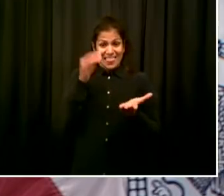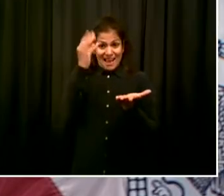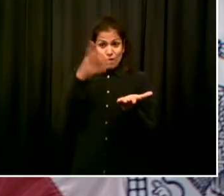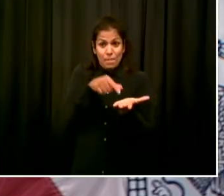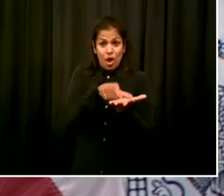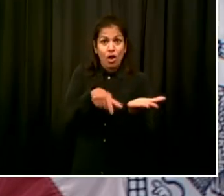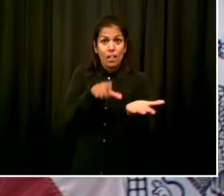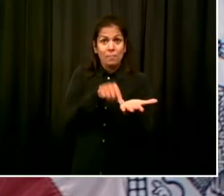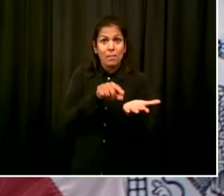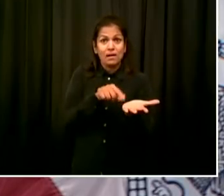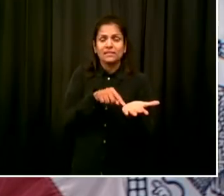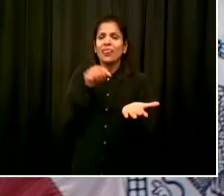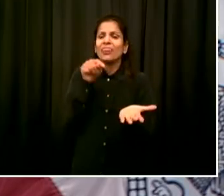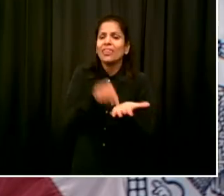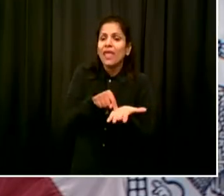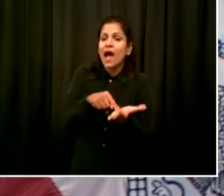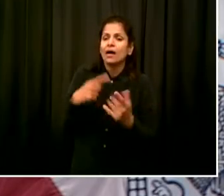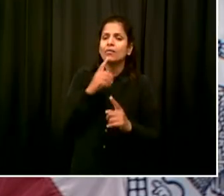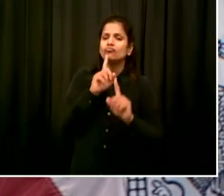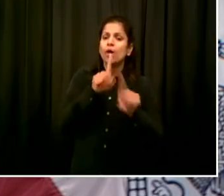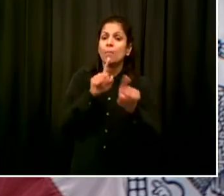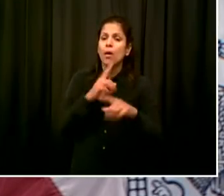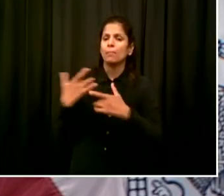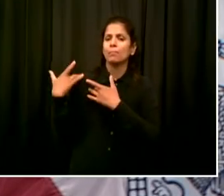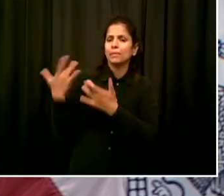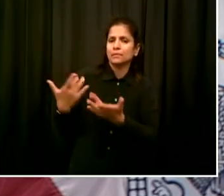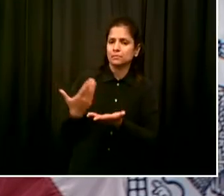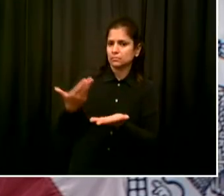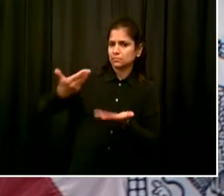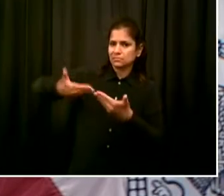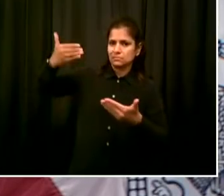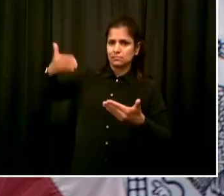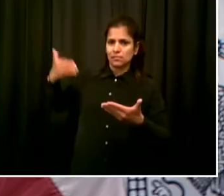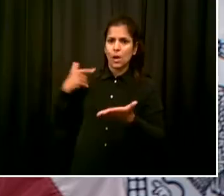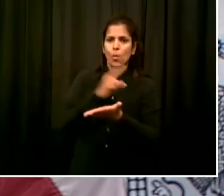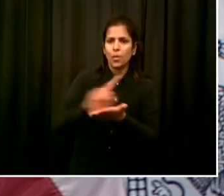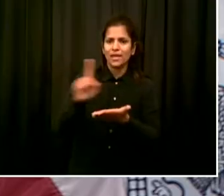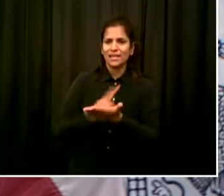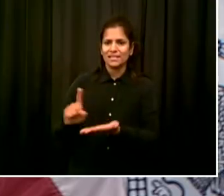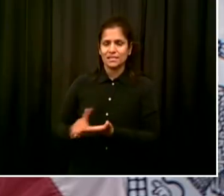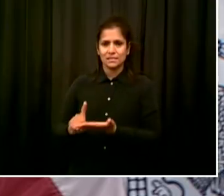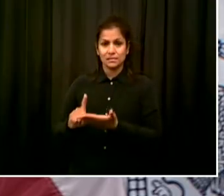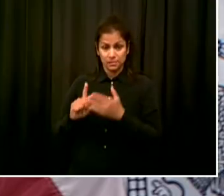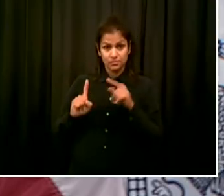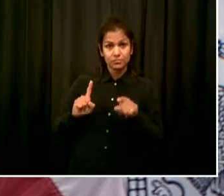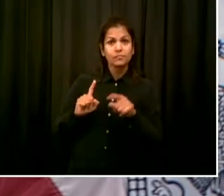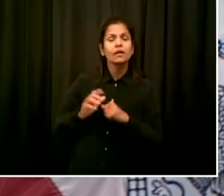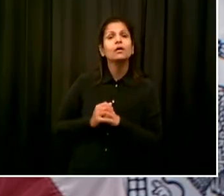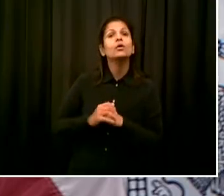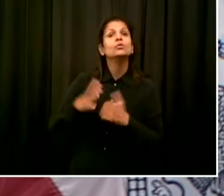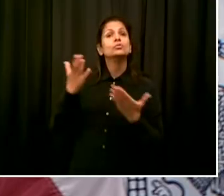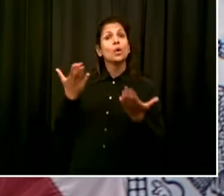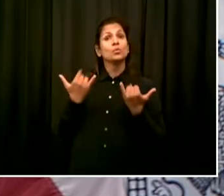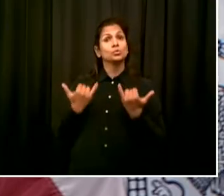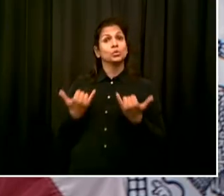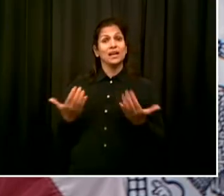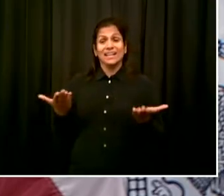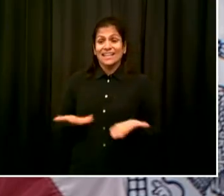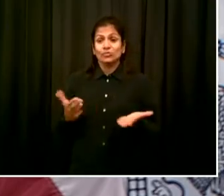PERCENTAGES . SURE, BUT IT IS A MATTER OF